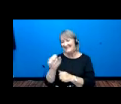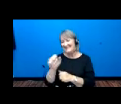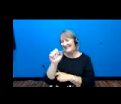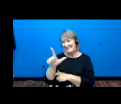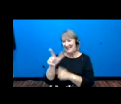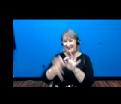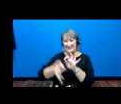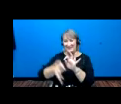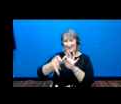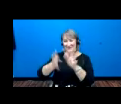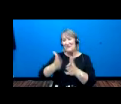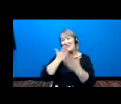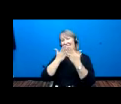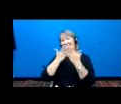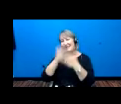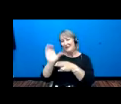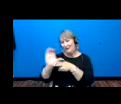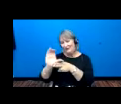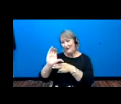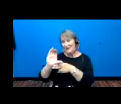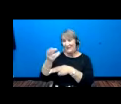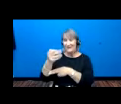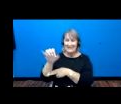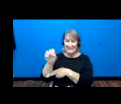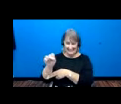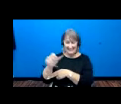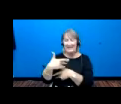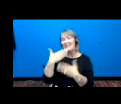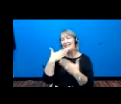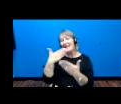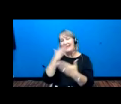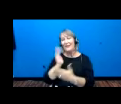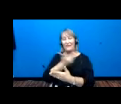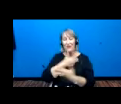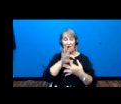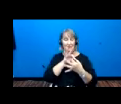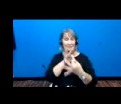And so thank you so much, Kris, for joining us. Very thankful for our collaboration with Deaf Link,